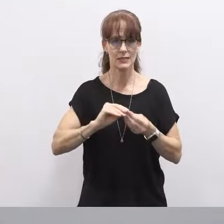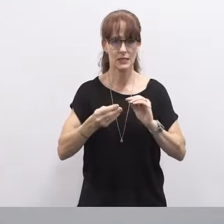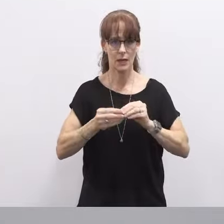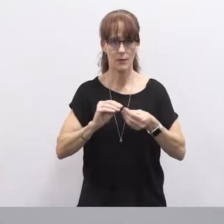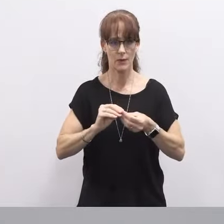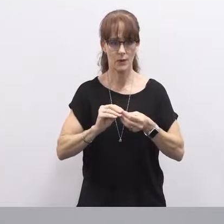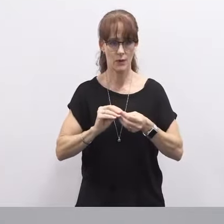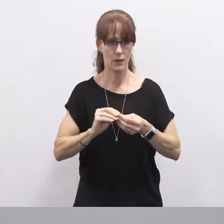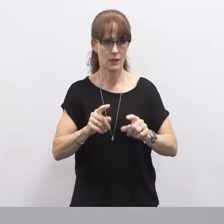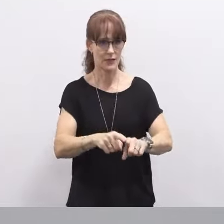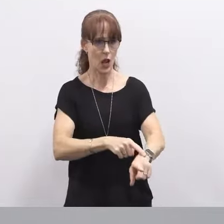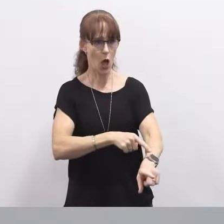Ooh, this is a long one Brett